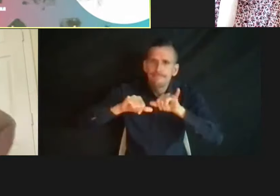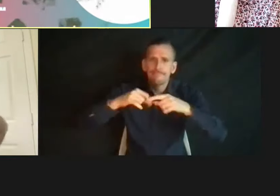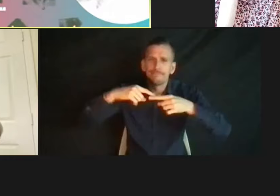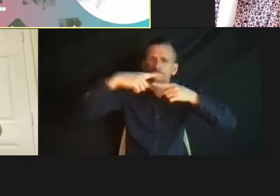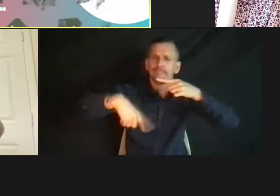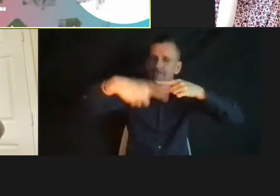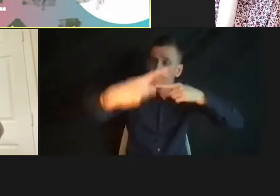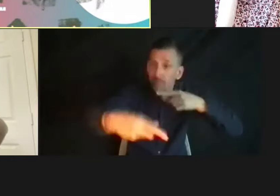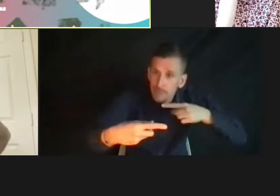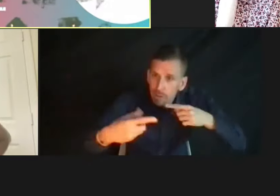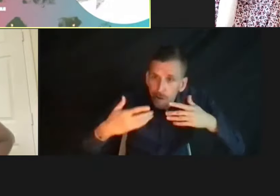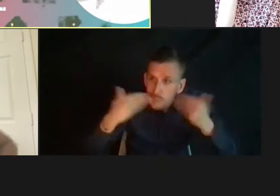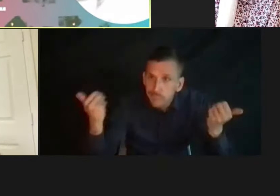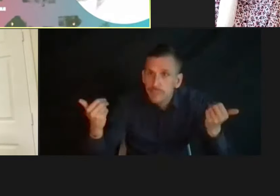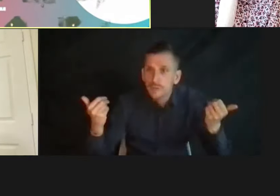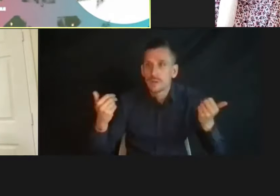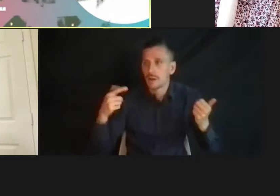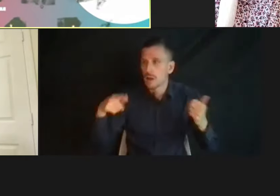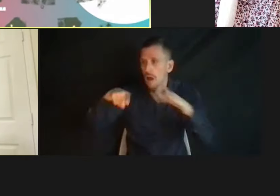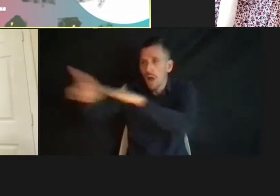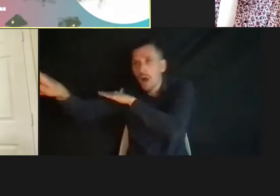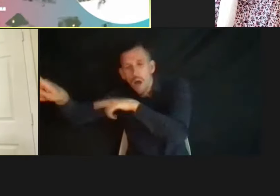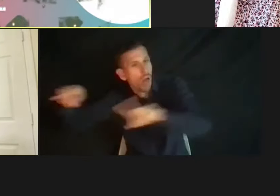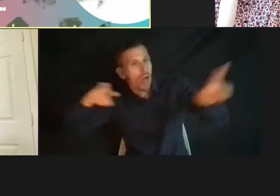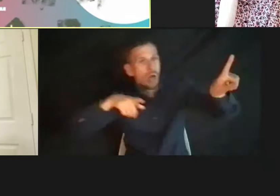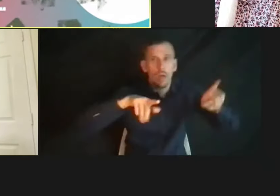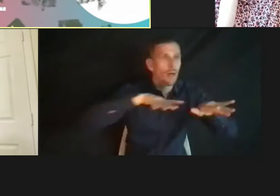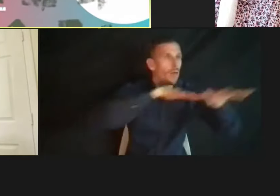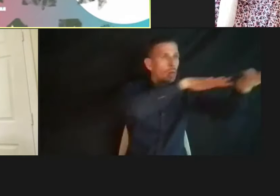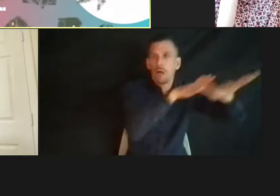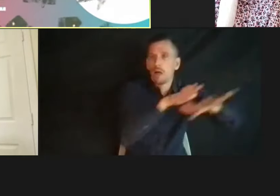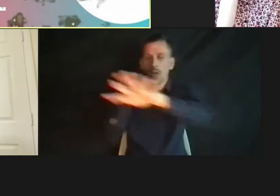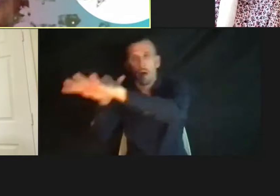in our country, in South Sudan, climate change is forcing people to come back. Climate change